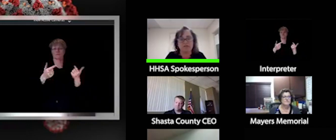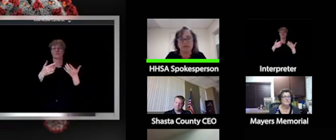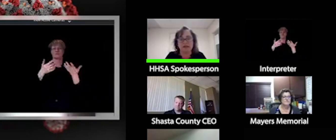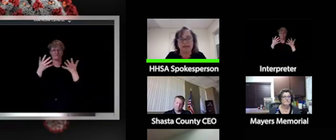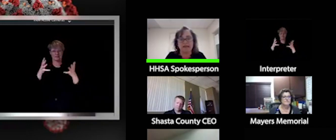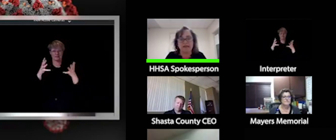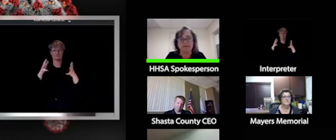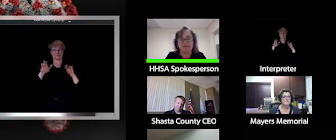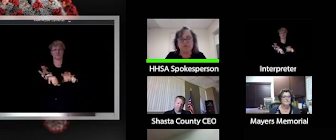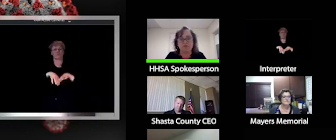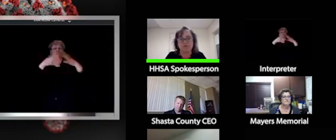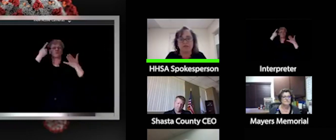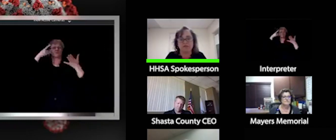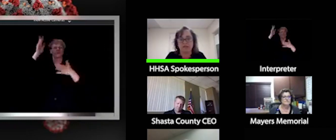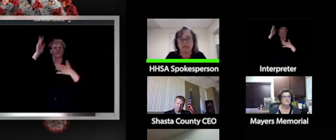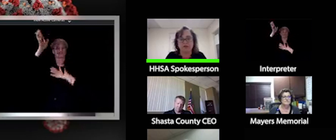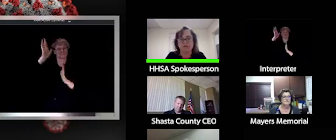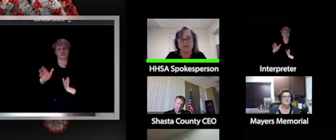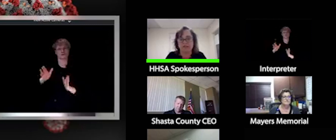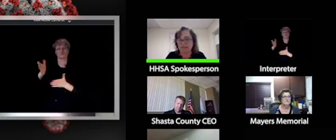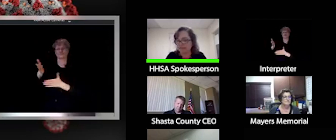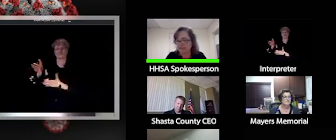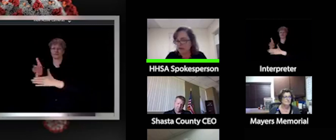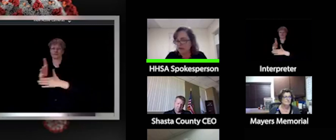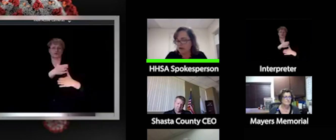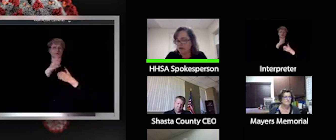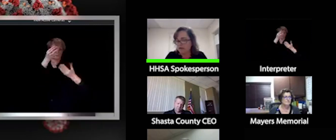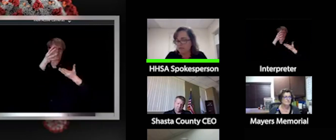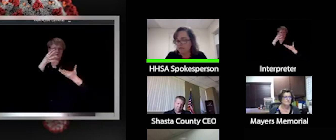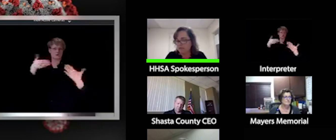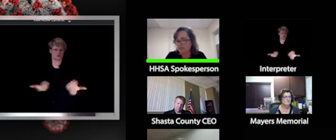anything new that they might have and then we’ll move on to media questions. First,